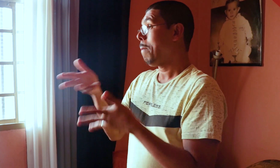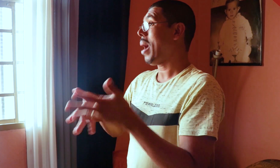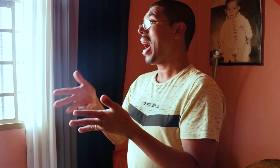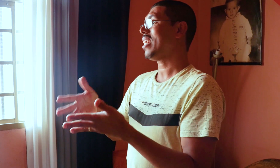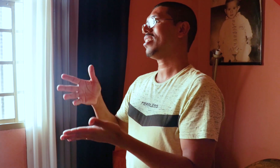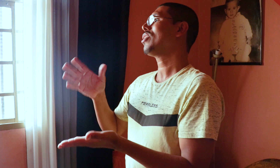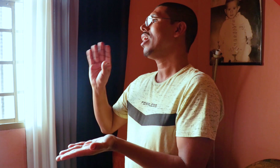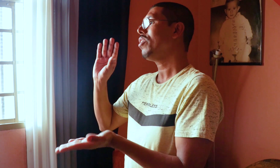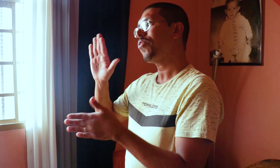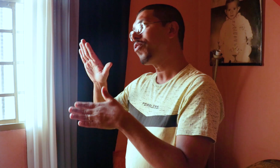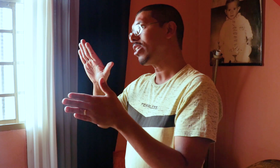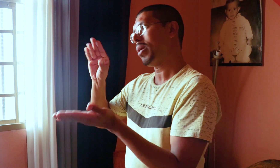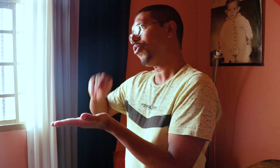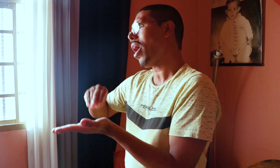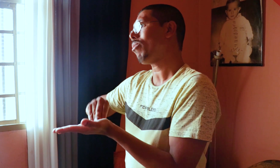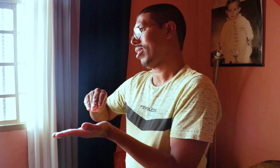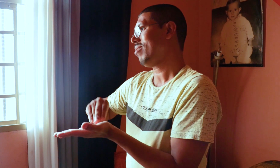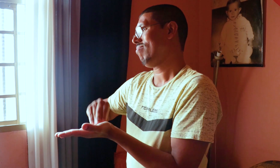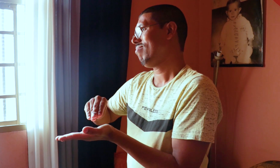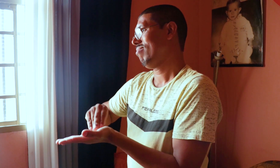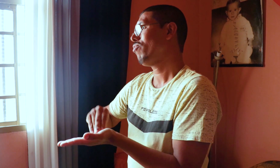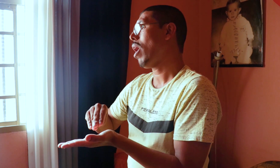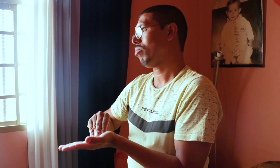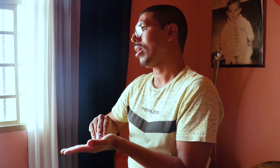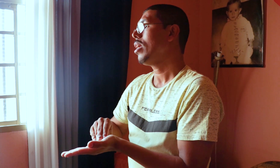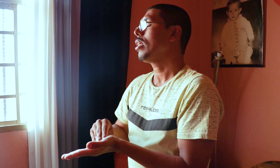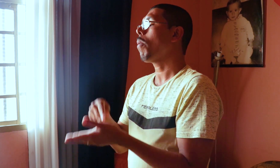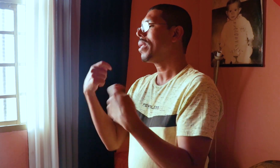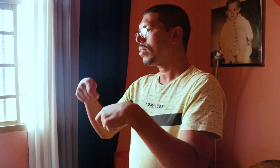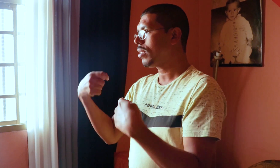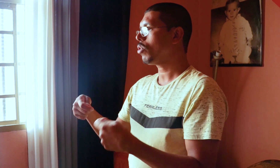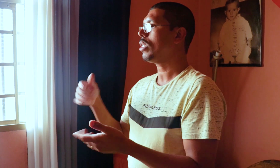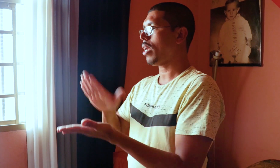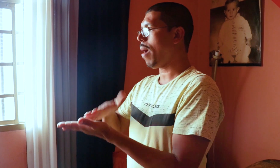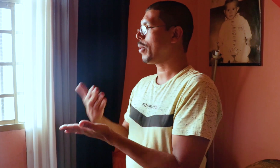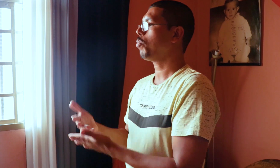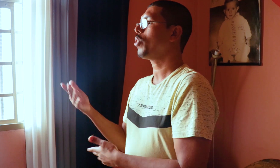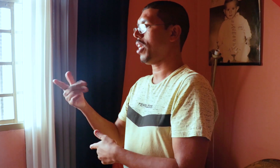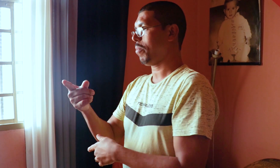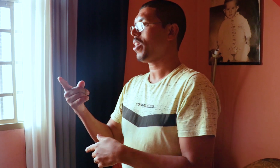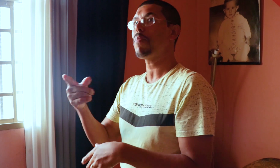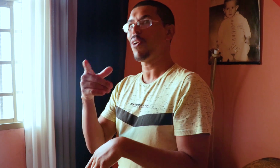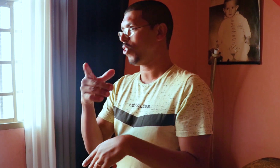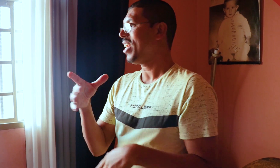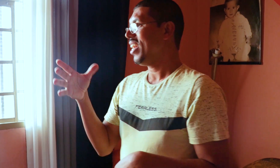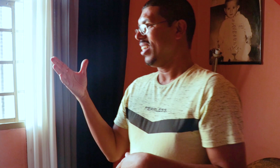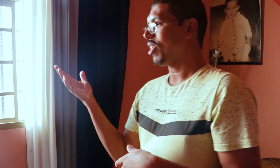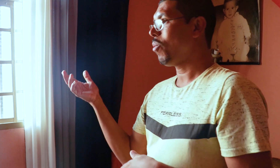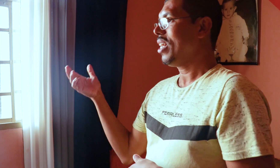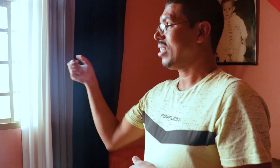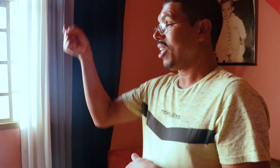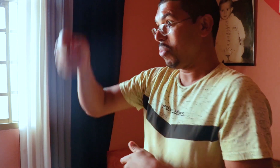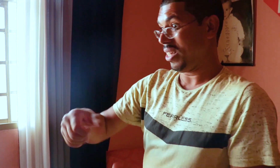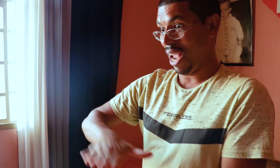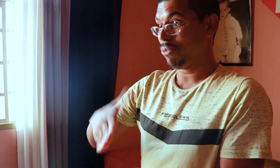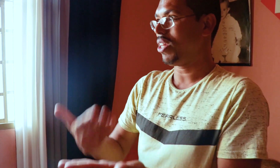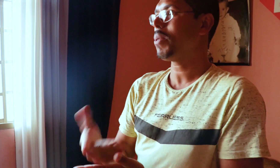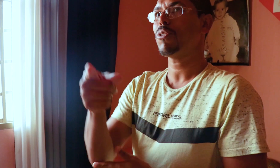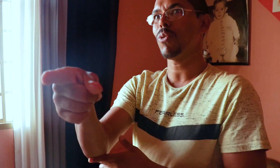But unfortunately, there aren't enough of them. There aren't. So why is it necessary to have an interpreter? Because, with the interpreter